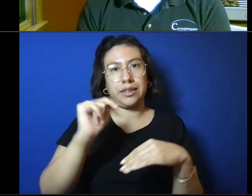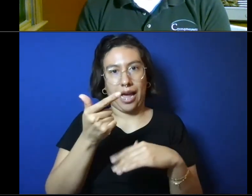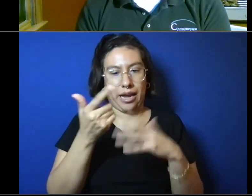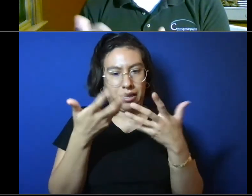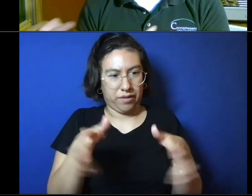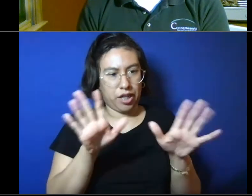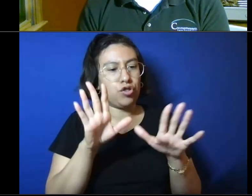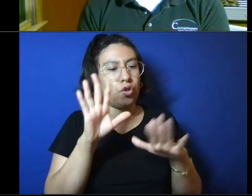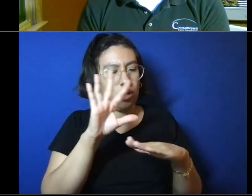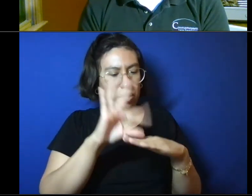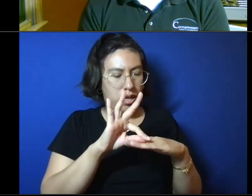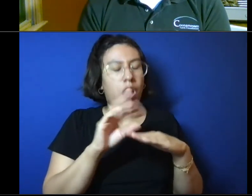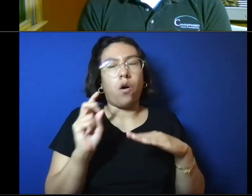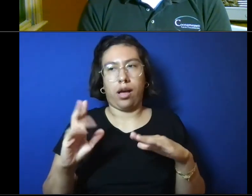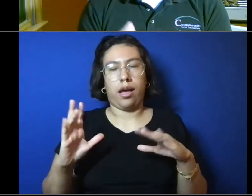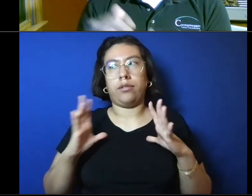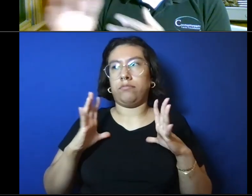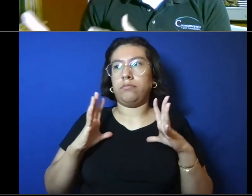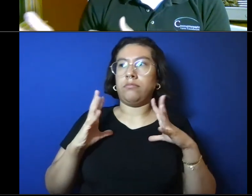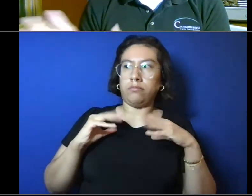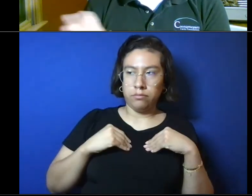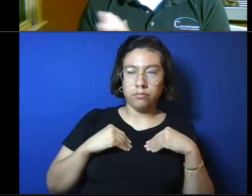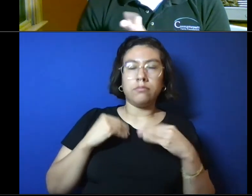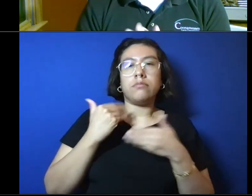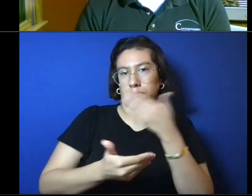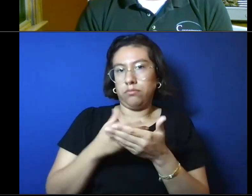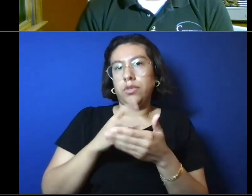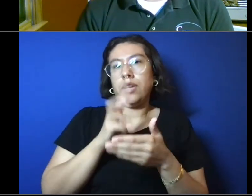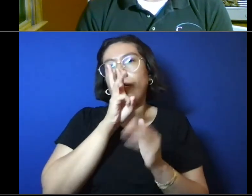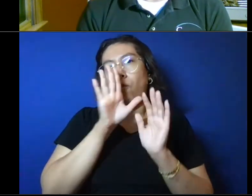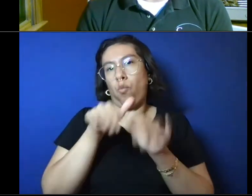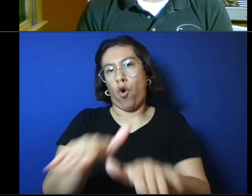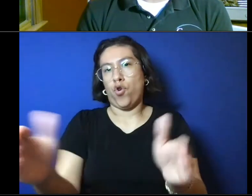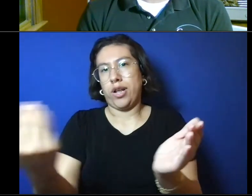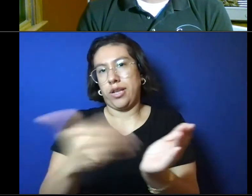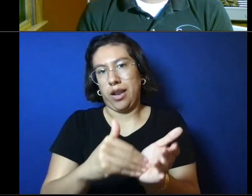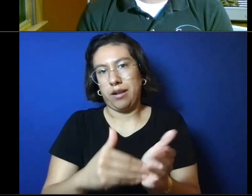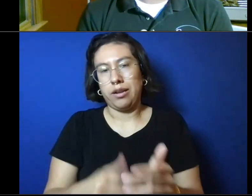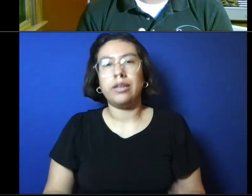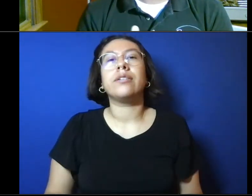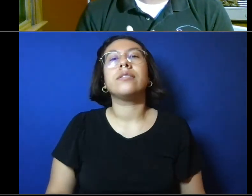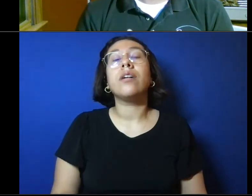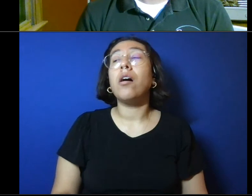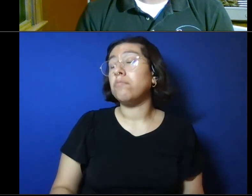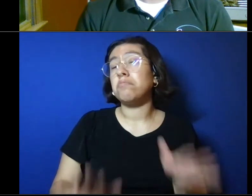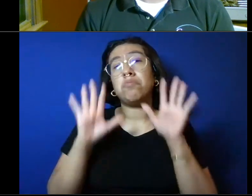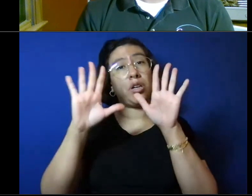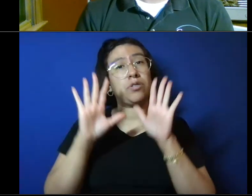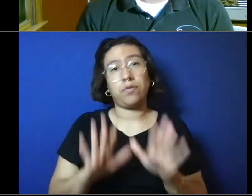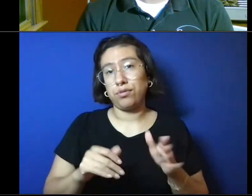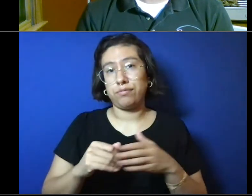returns to natural behavior when it's in the ocean. Excellent, well, I have to tell you, there's just still so many questions.